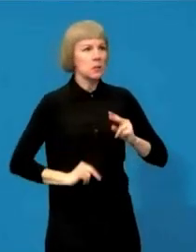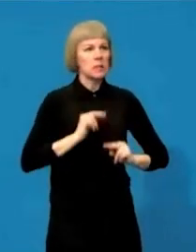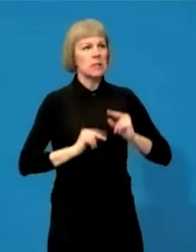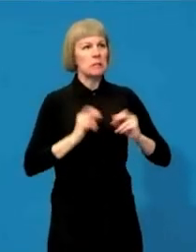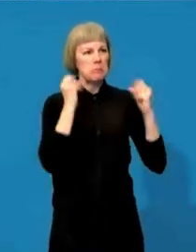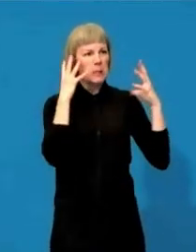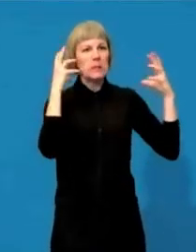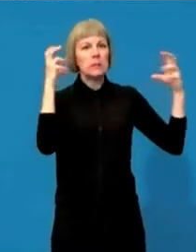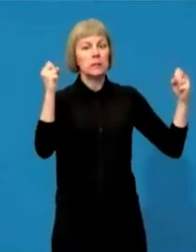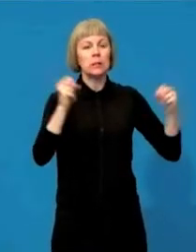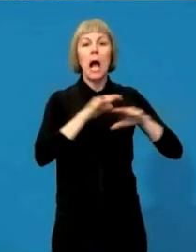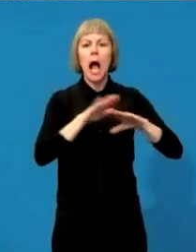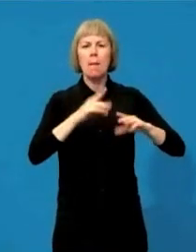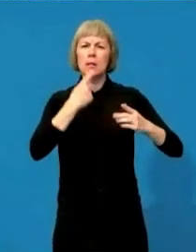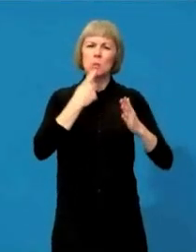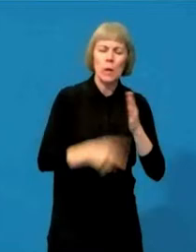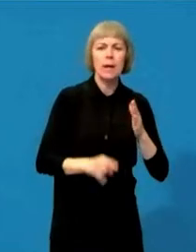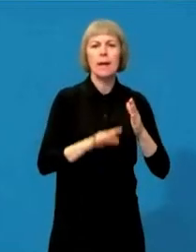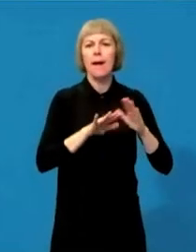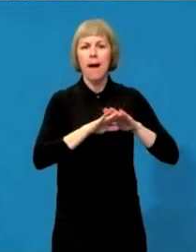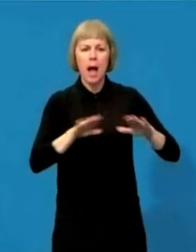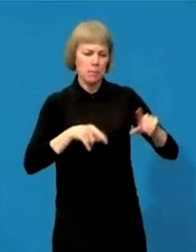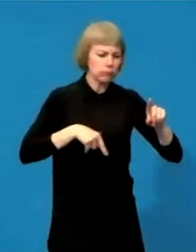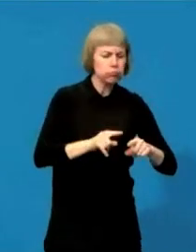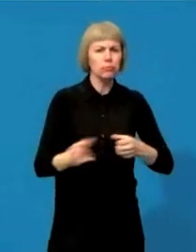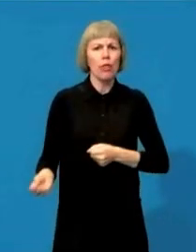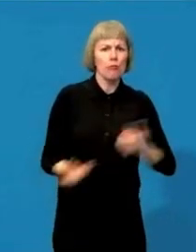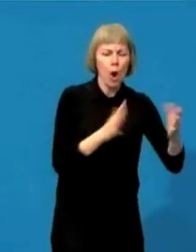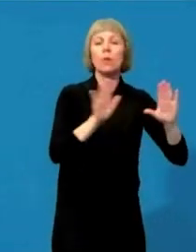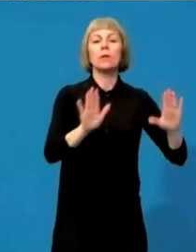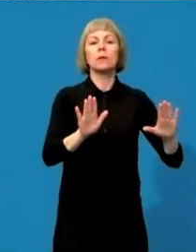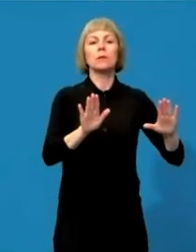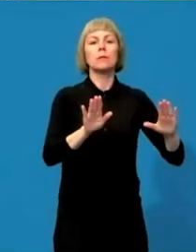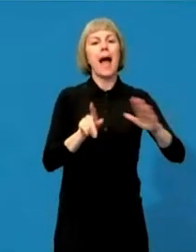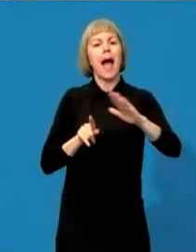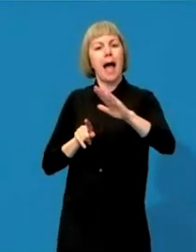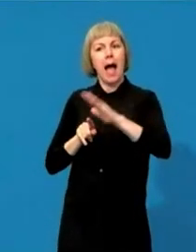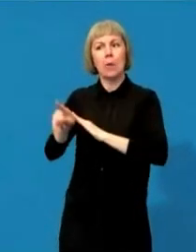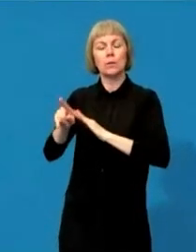And he did that and he went out to the gardener's place at the school, and he made